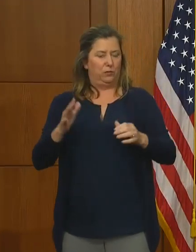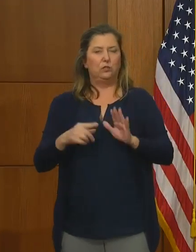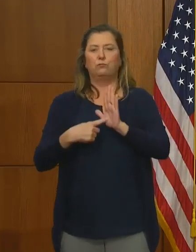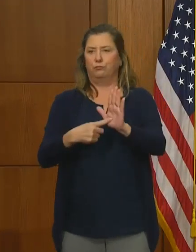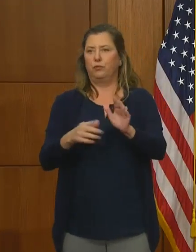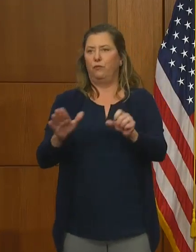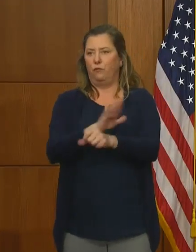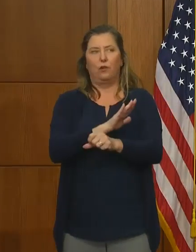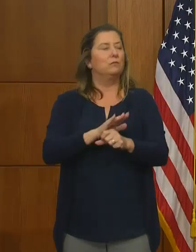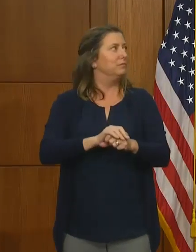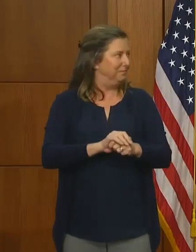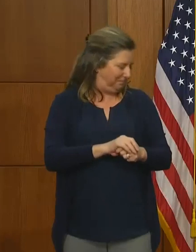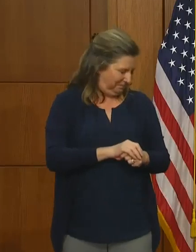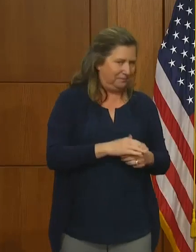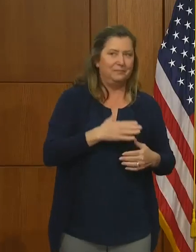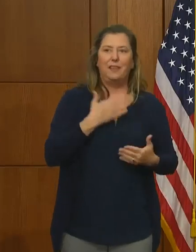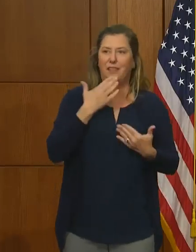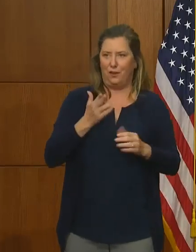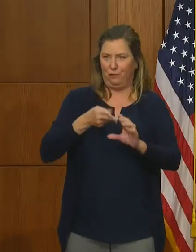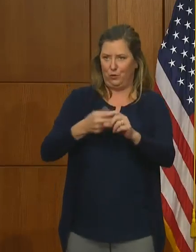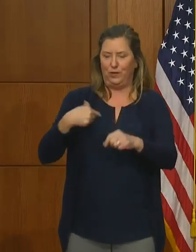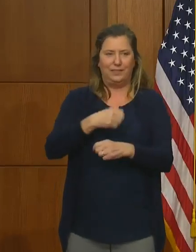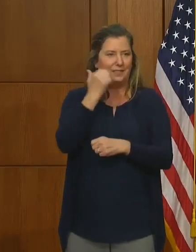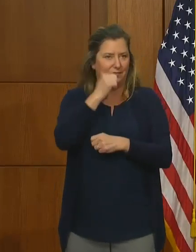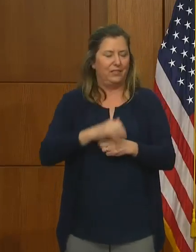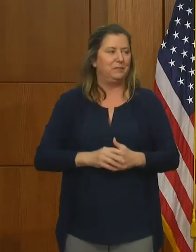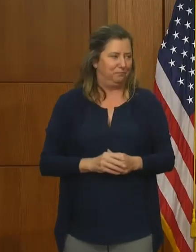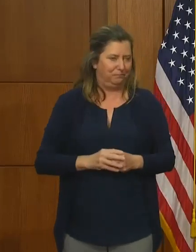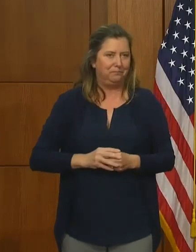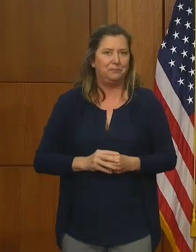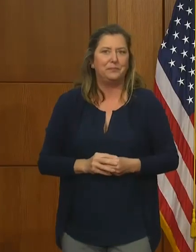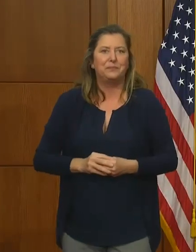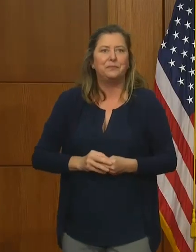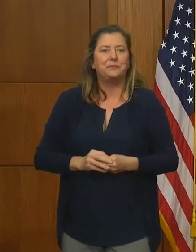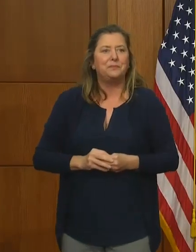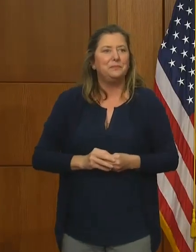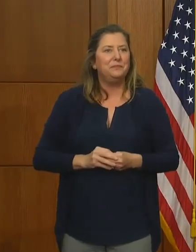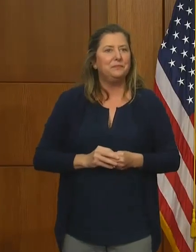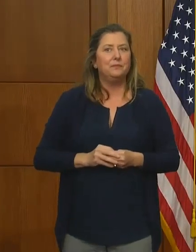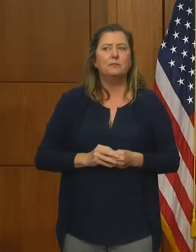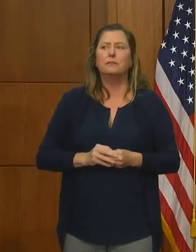INTERPRETING AVAILABLE AFTER TODAY'S BRIEFING. AND AGAIN